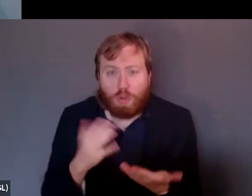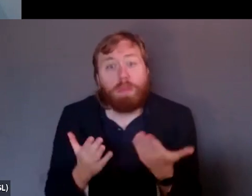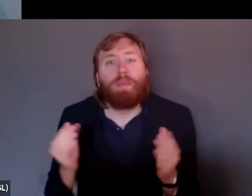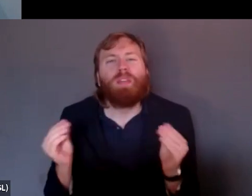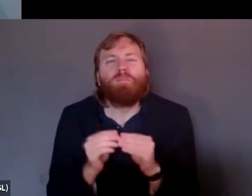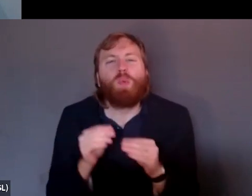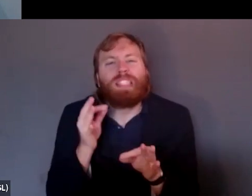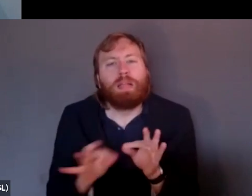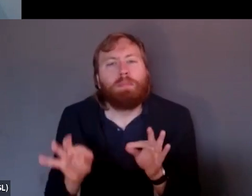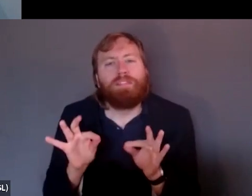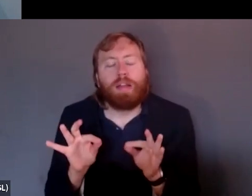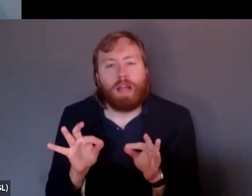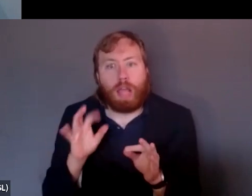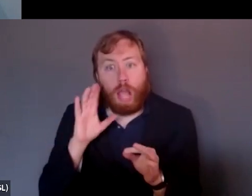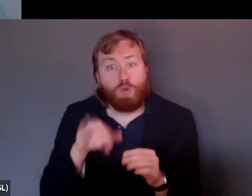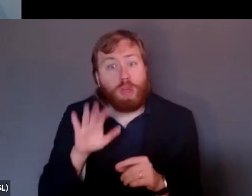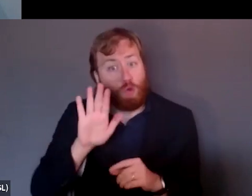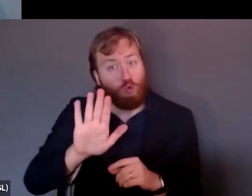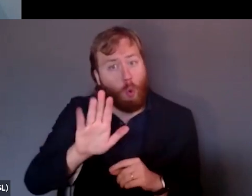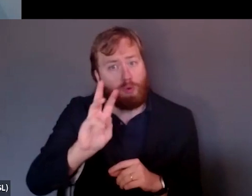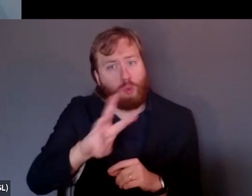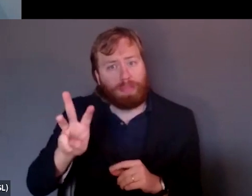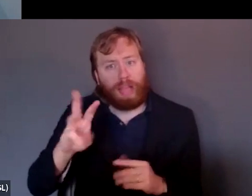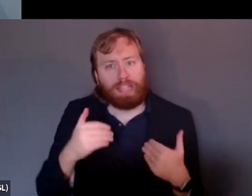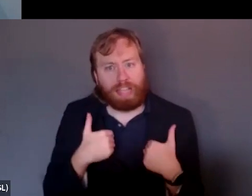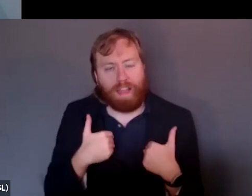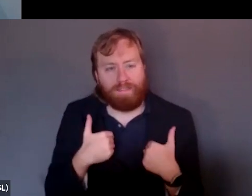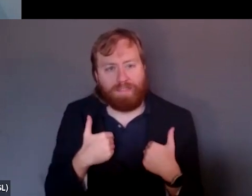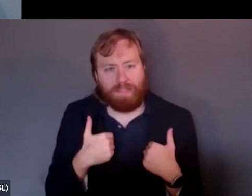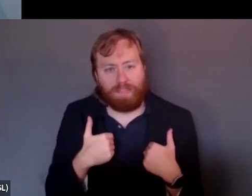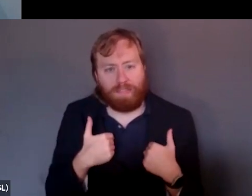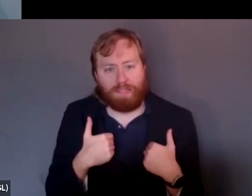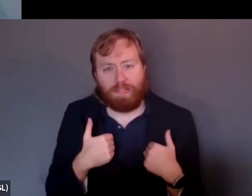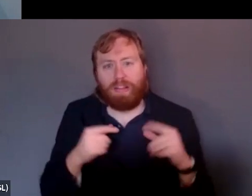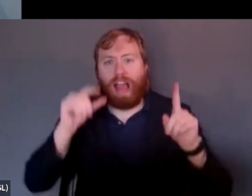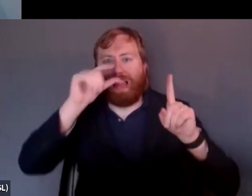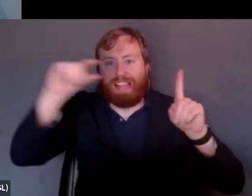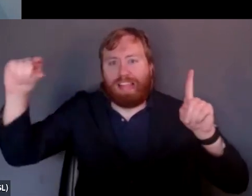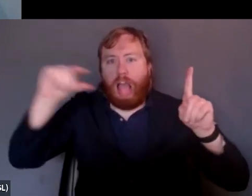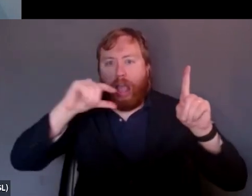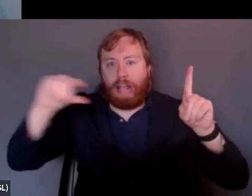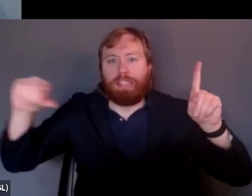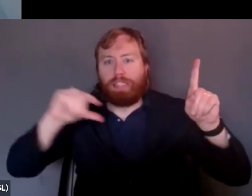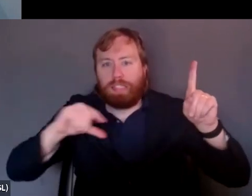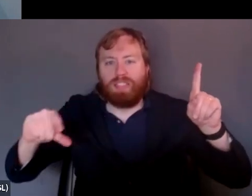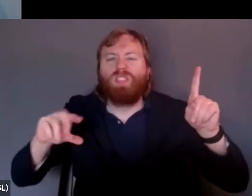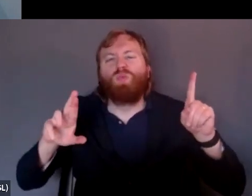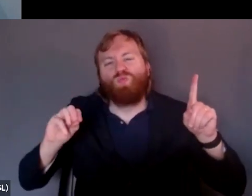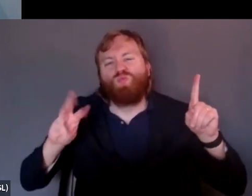I know on your website, you have lines, and they're labeled for roads, then the client has created them or whatever,